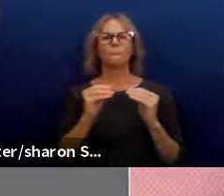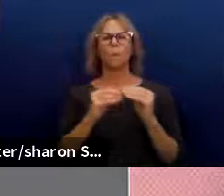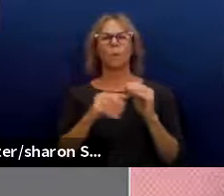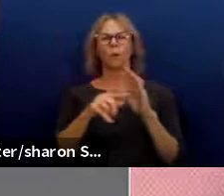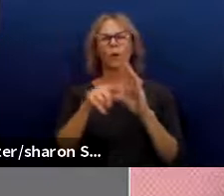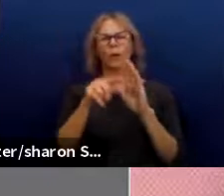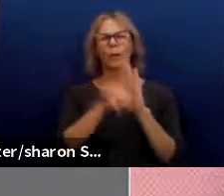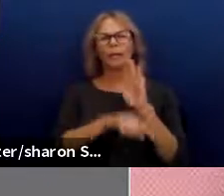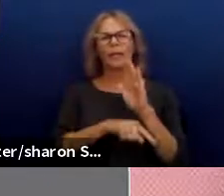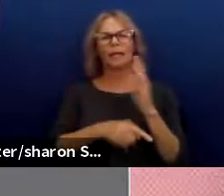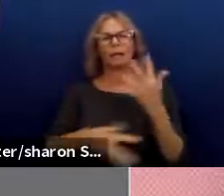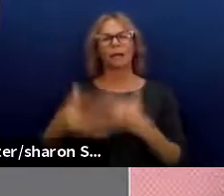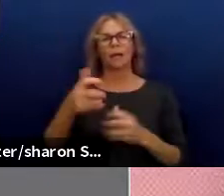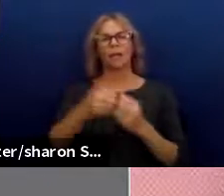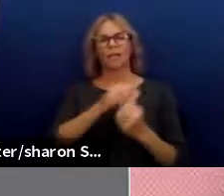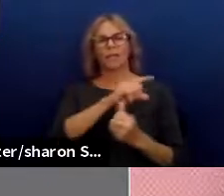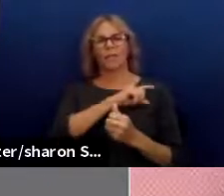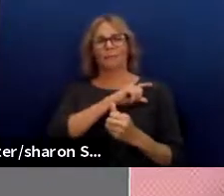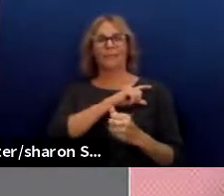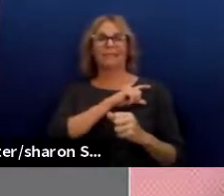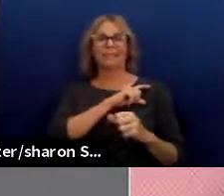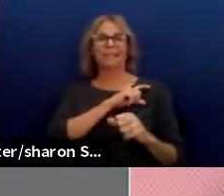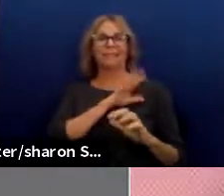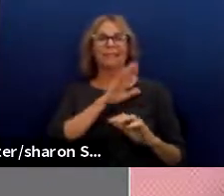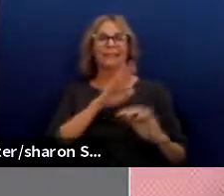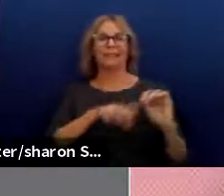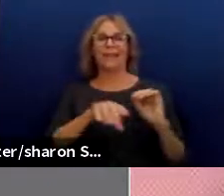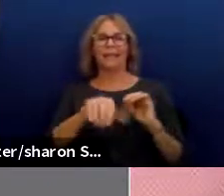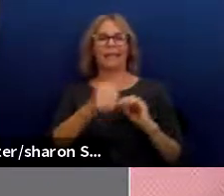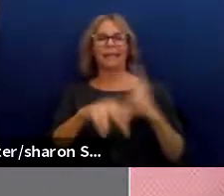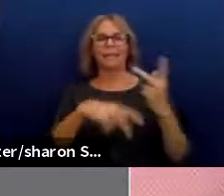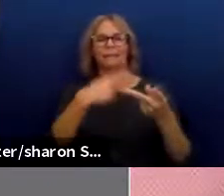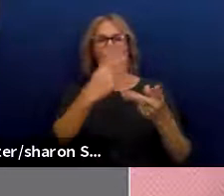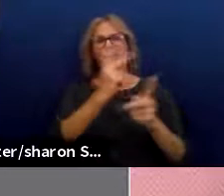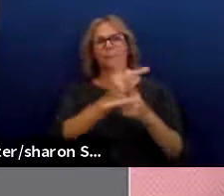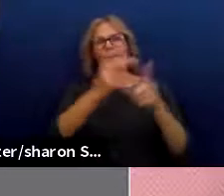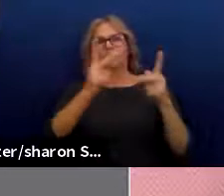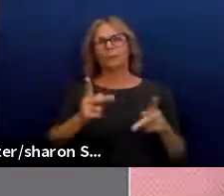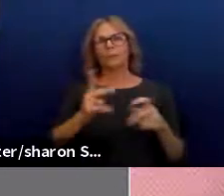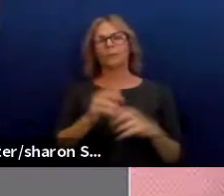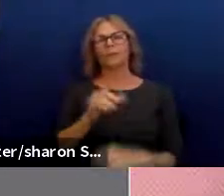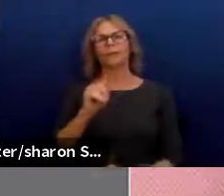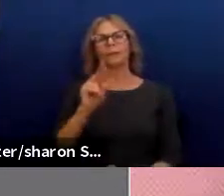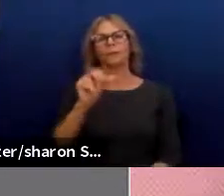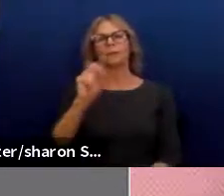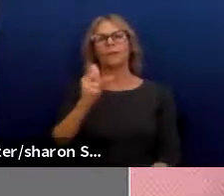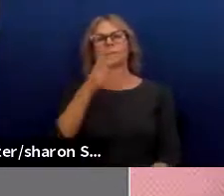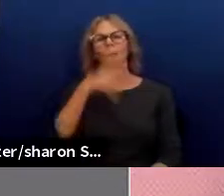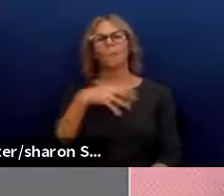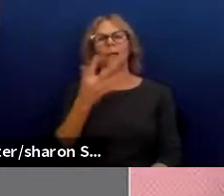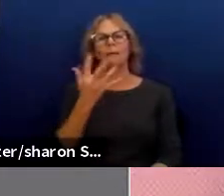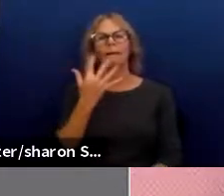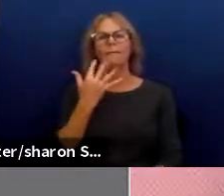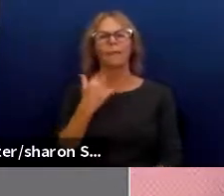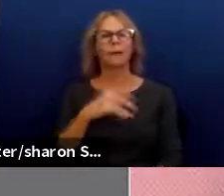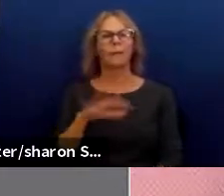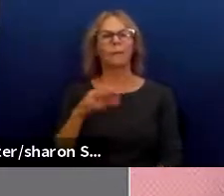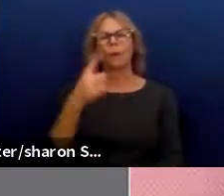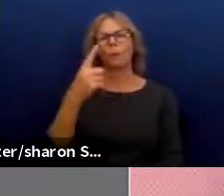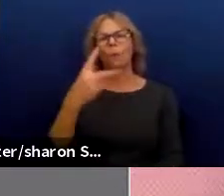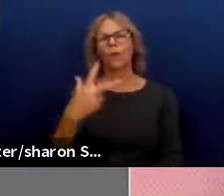interactions with police than than any other type of person. Trans trans women of color are about a third of the time are mistaken as